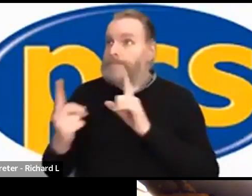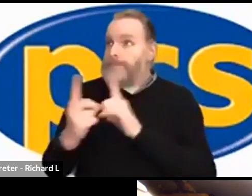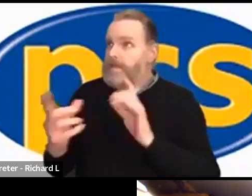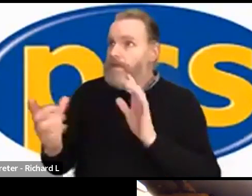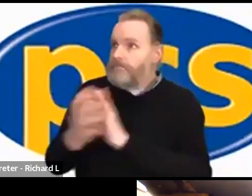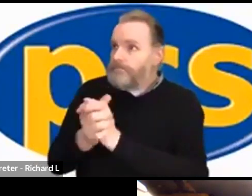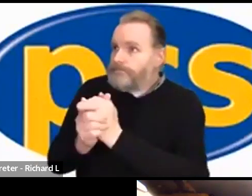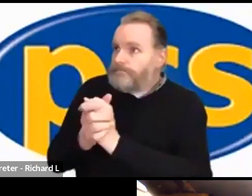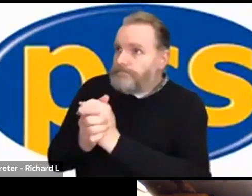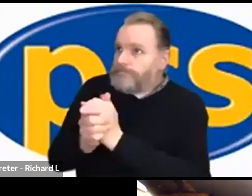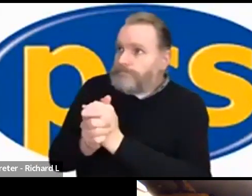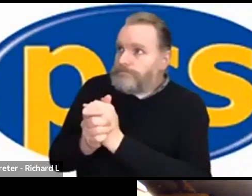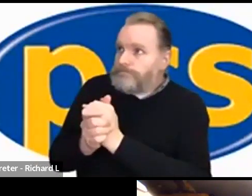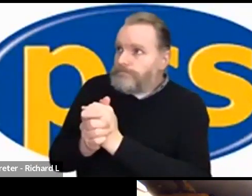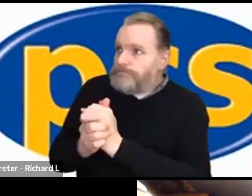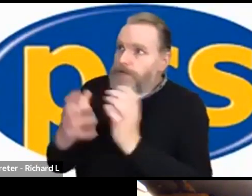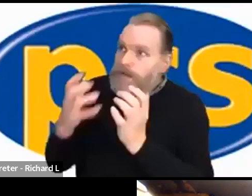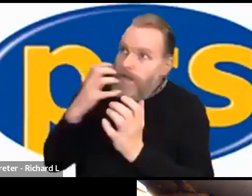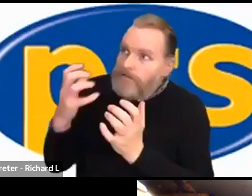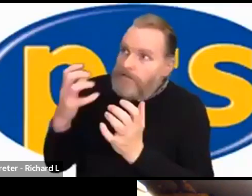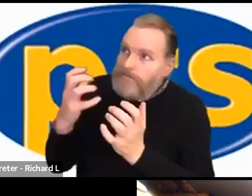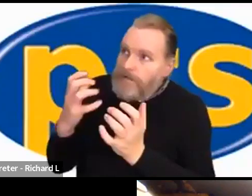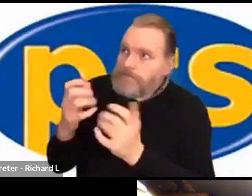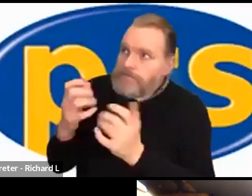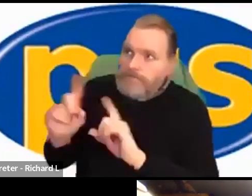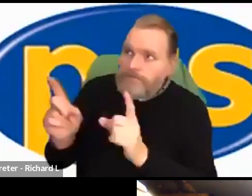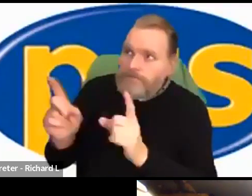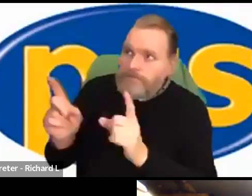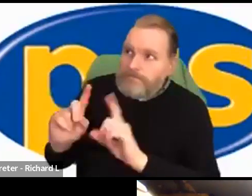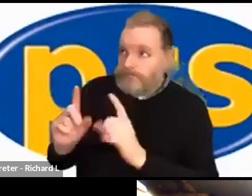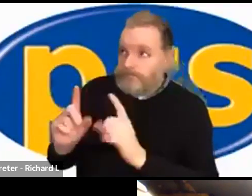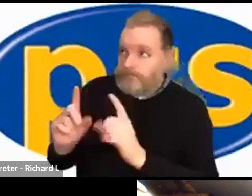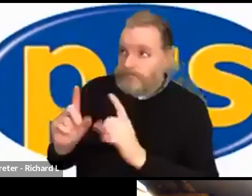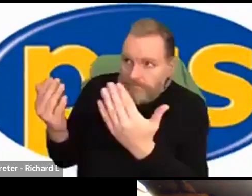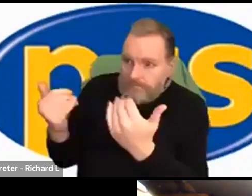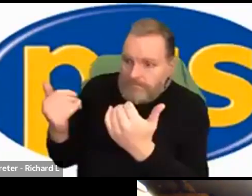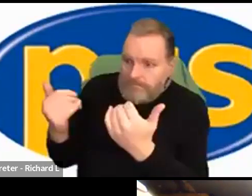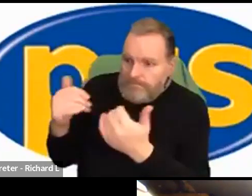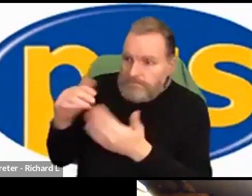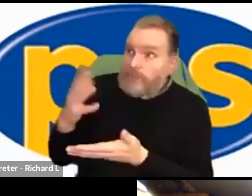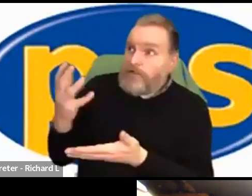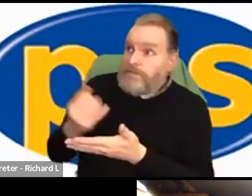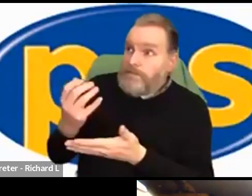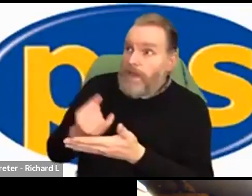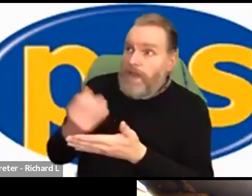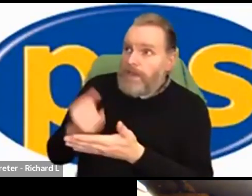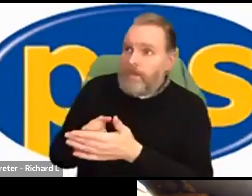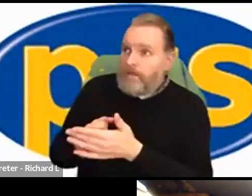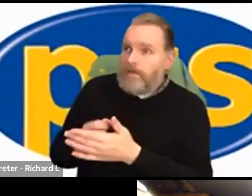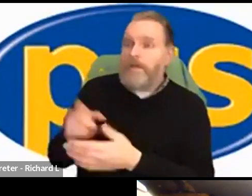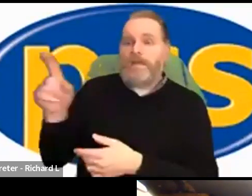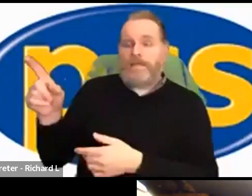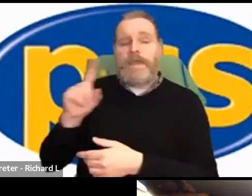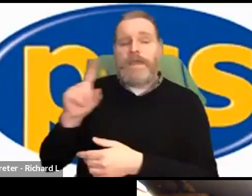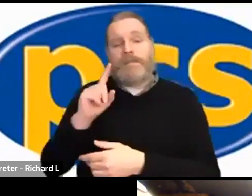the government, look them in the eye, they'll see that you delivered what we told them was coming Then it's right just to refresh refract, as I made a difference , and the and the government's got 2